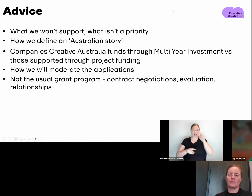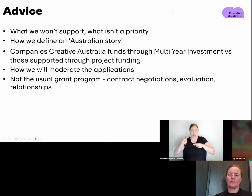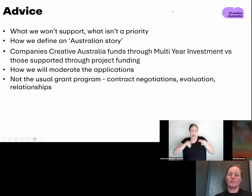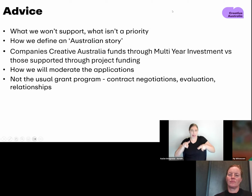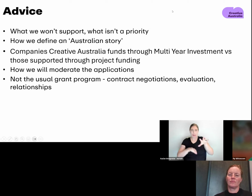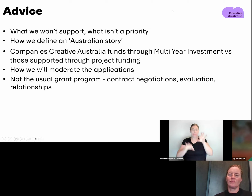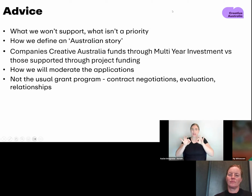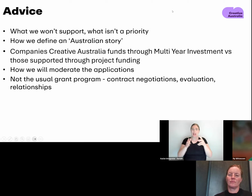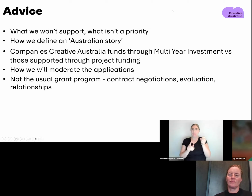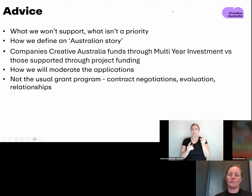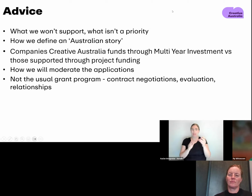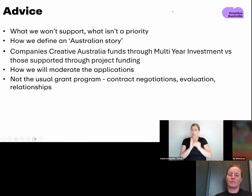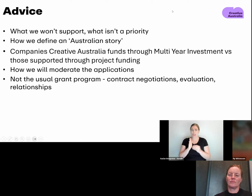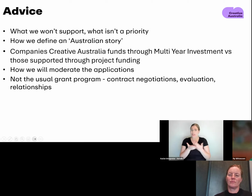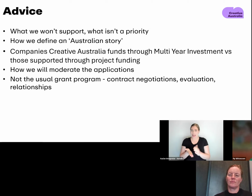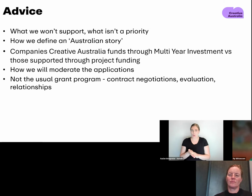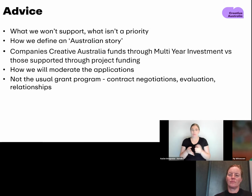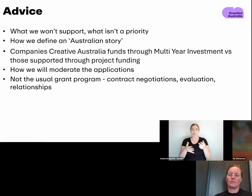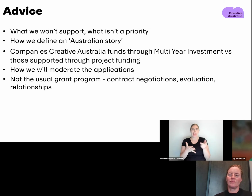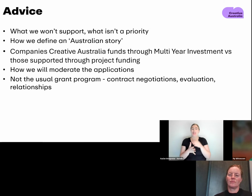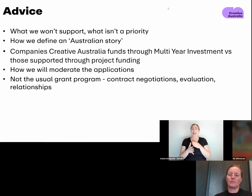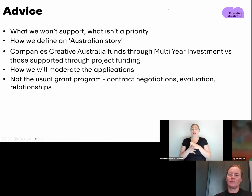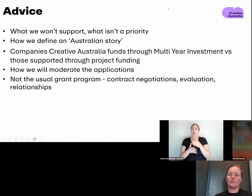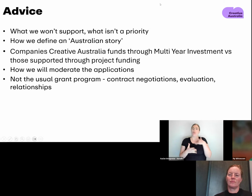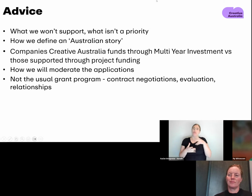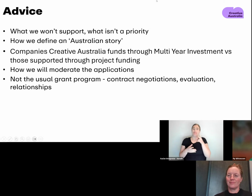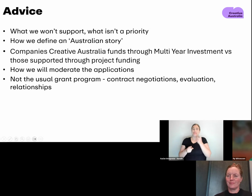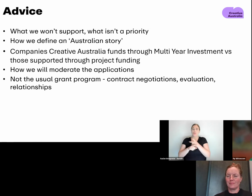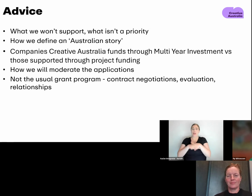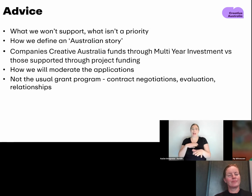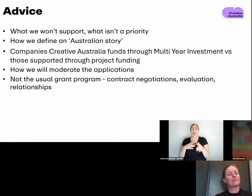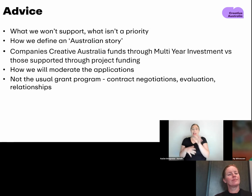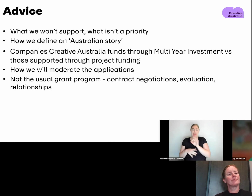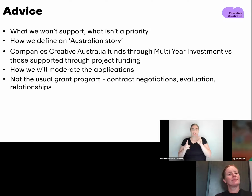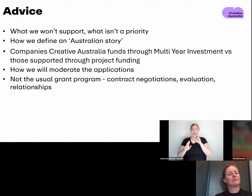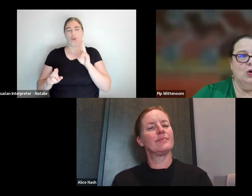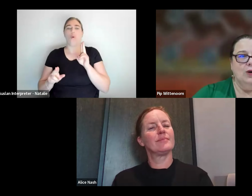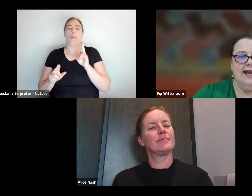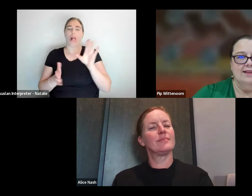kind of usual grant program that we would run, so we want to flag that up front as well.